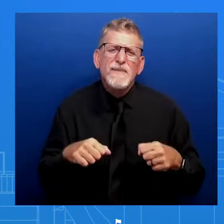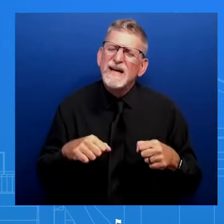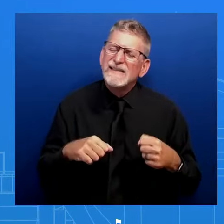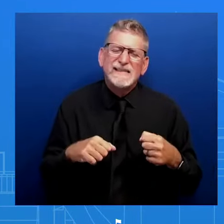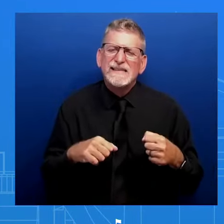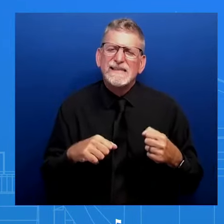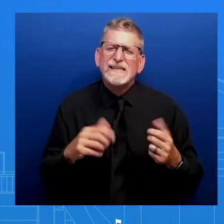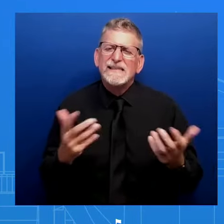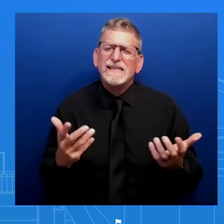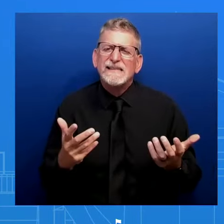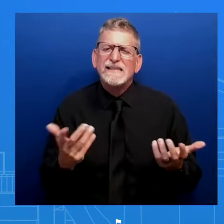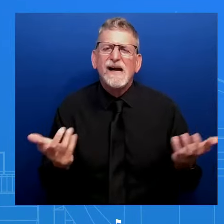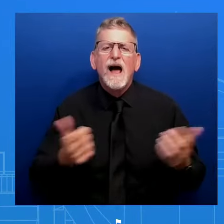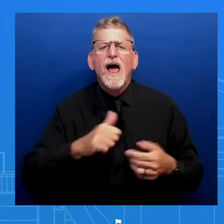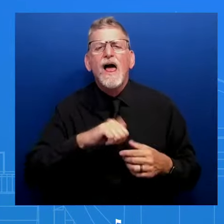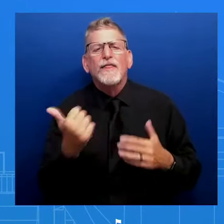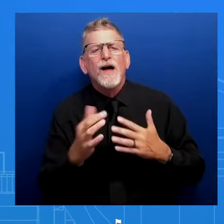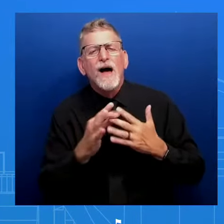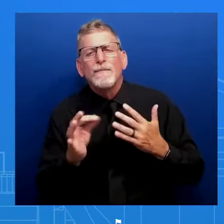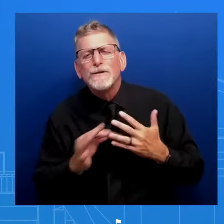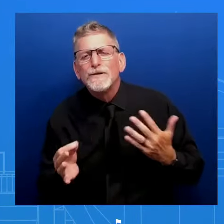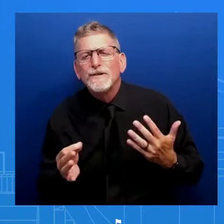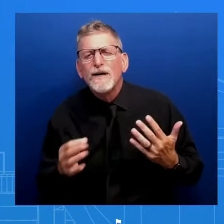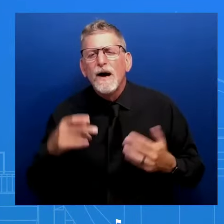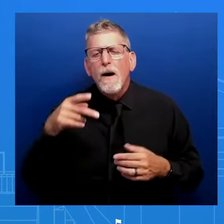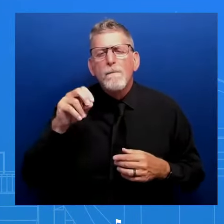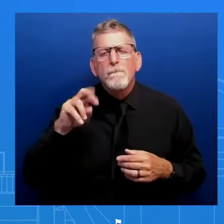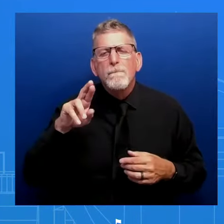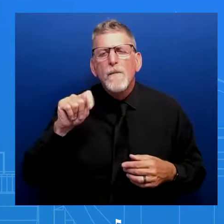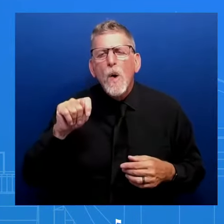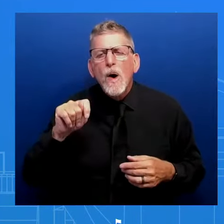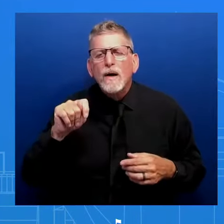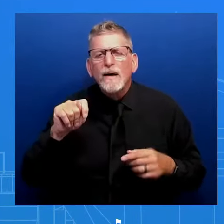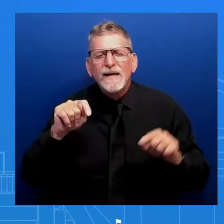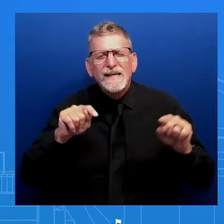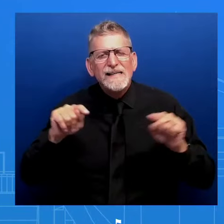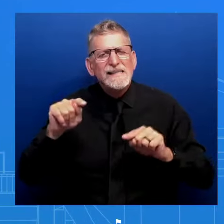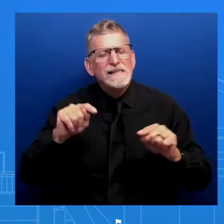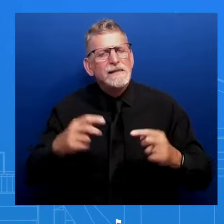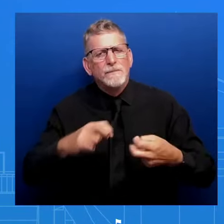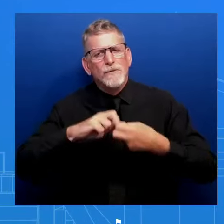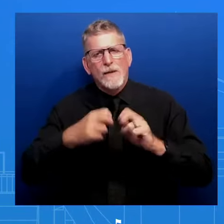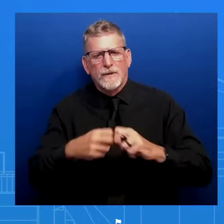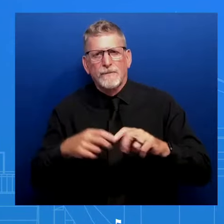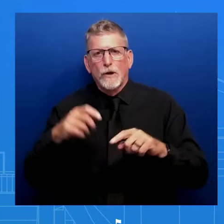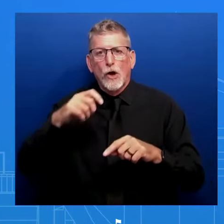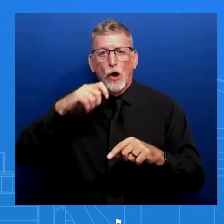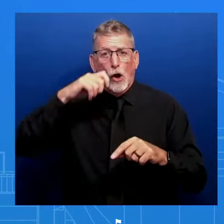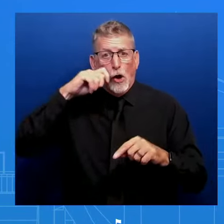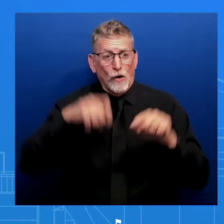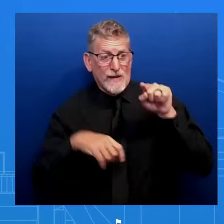but you got to -- you got to get it out of Ukraine to be able to use other EU ports. So, there is just -- there is --